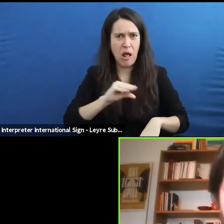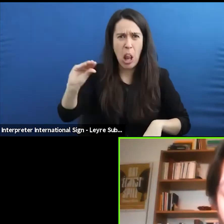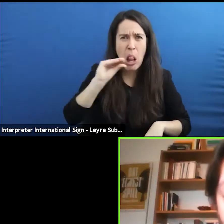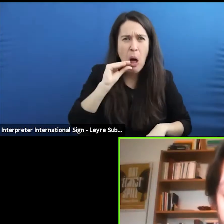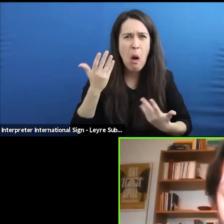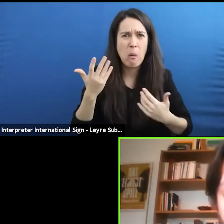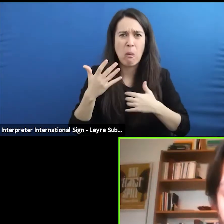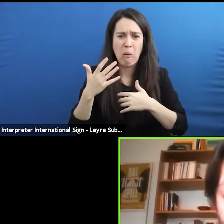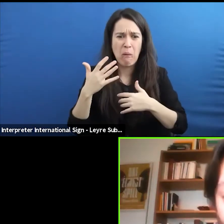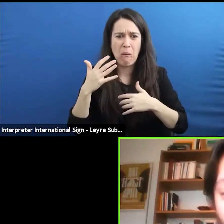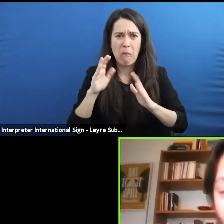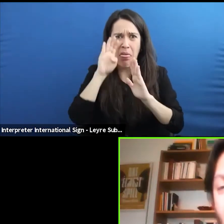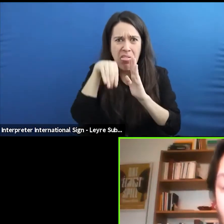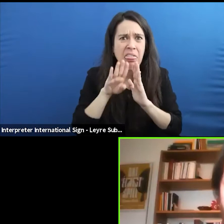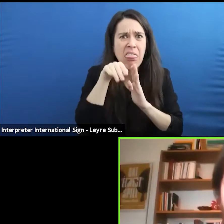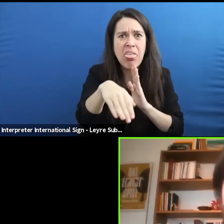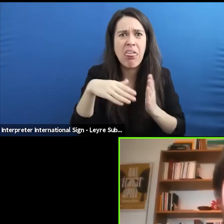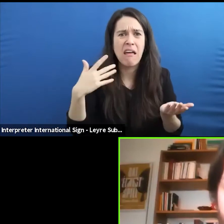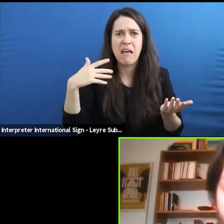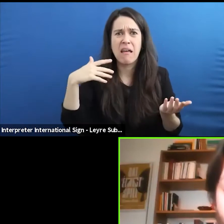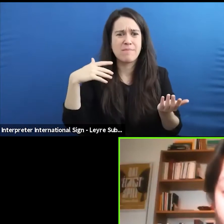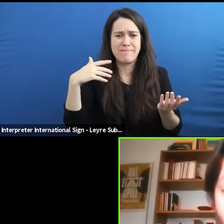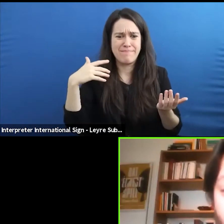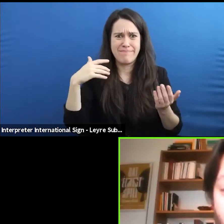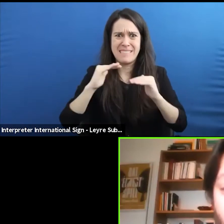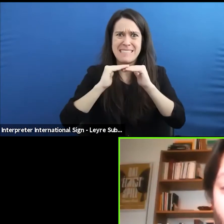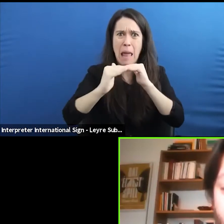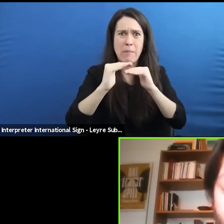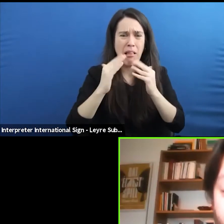artists and especially artists in the independent performing arts sector